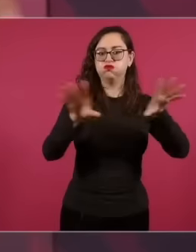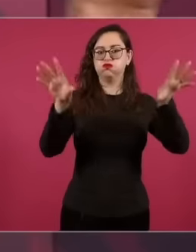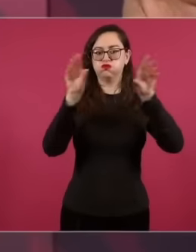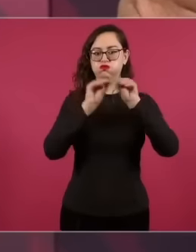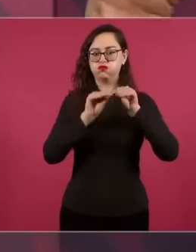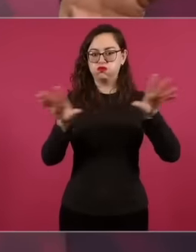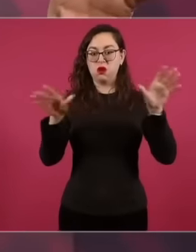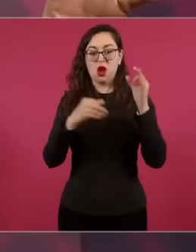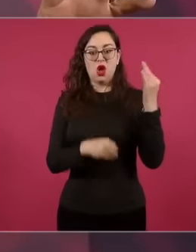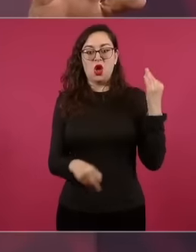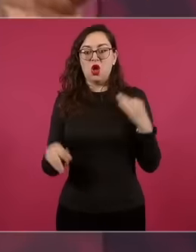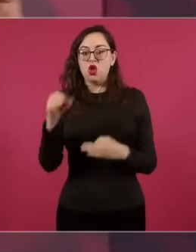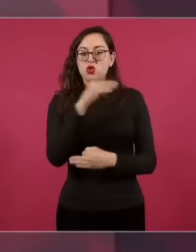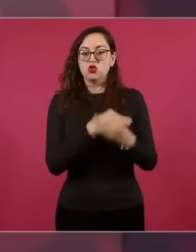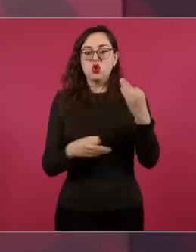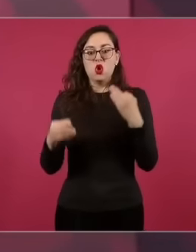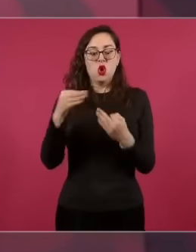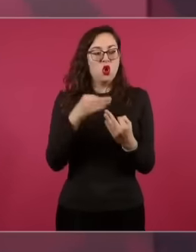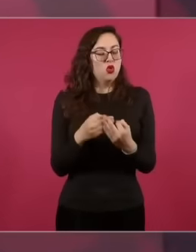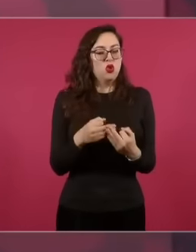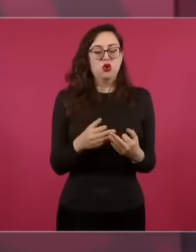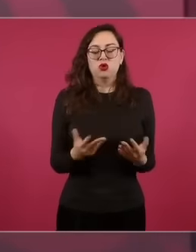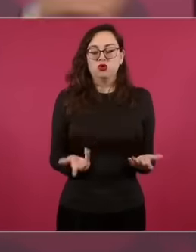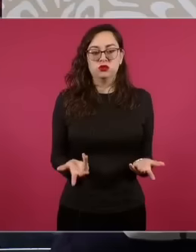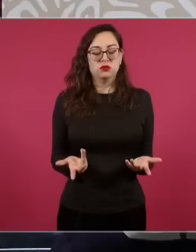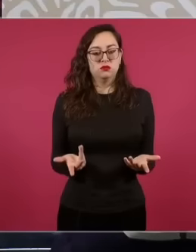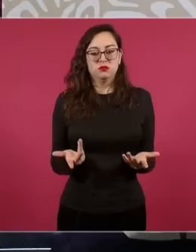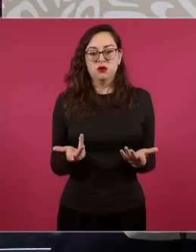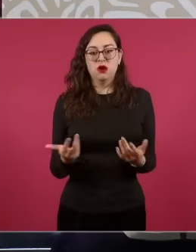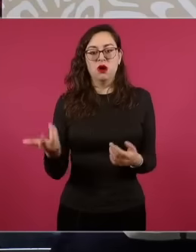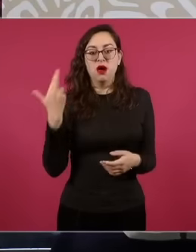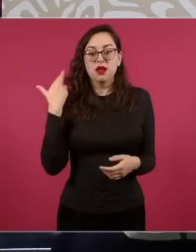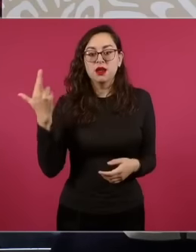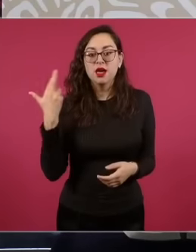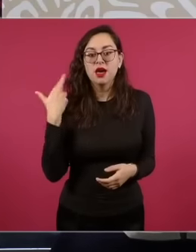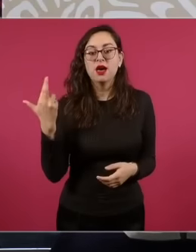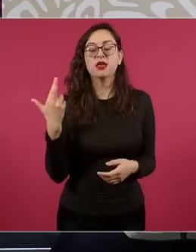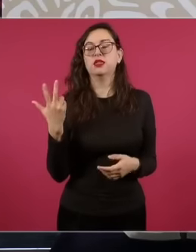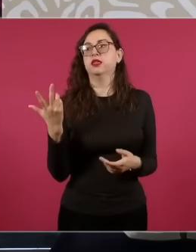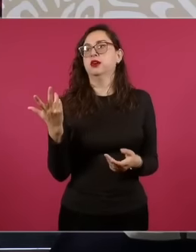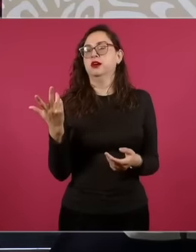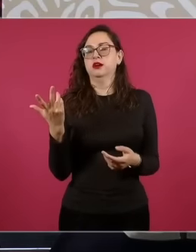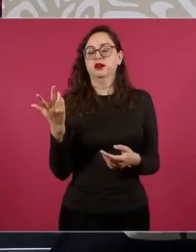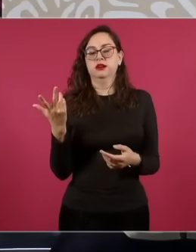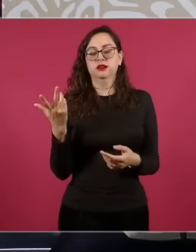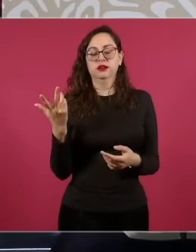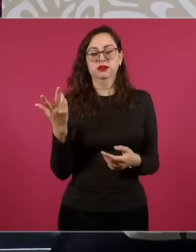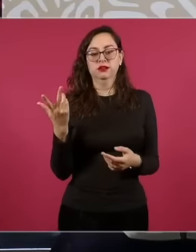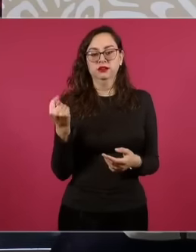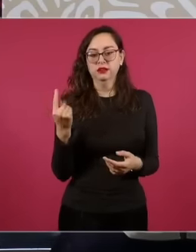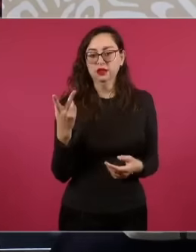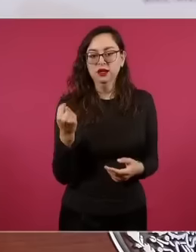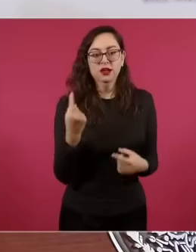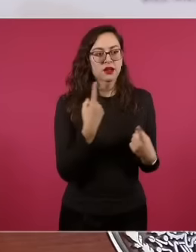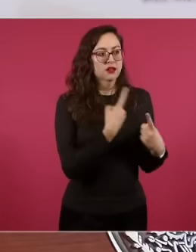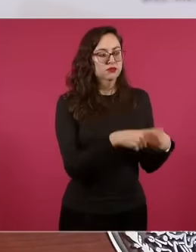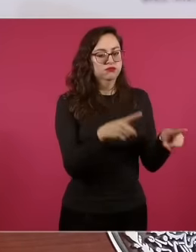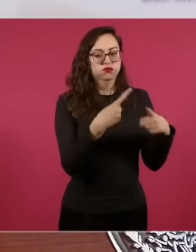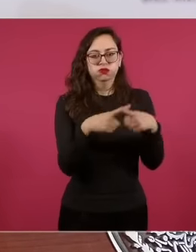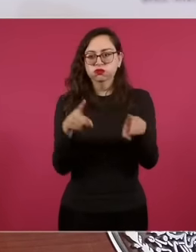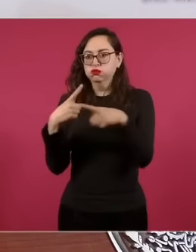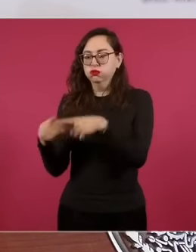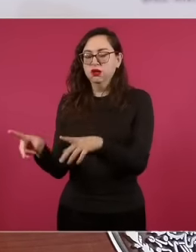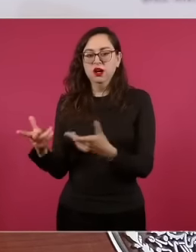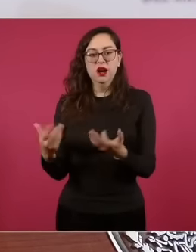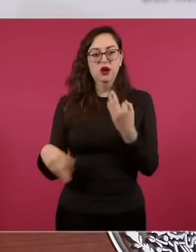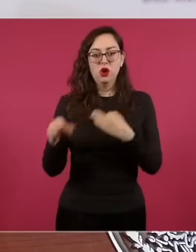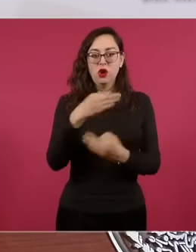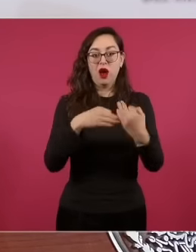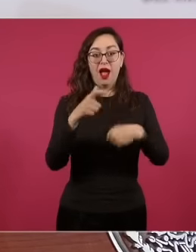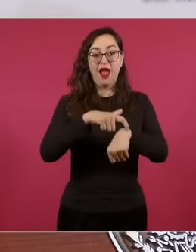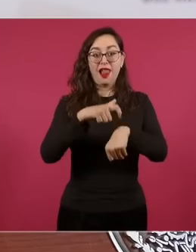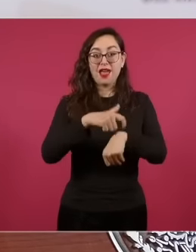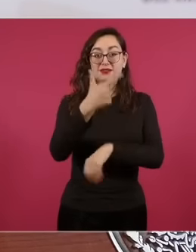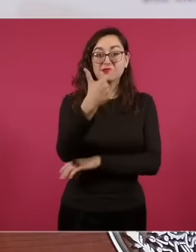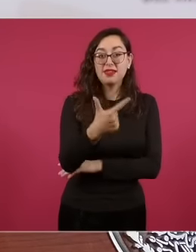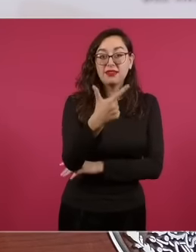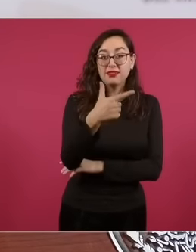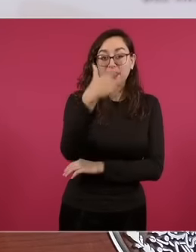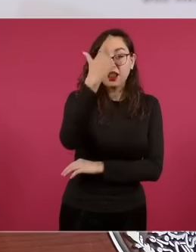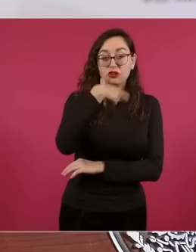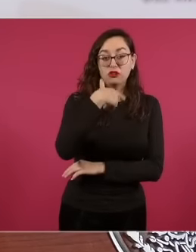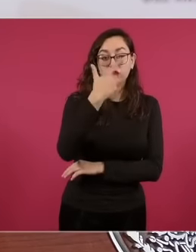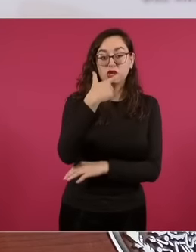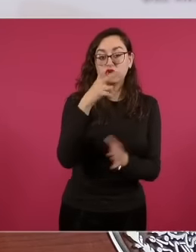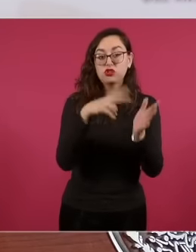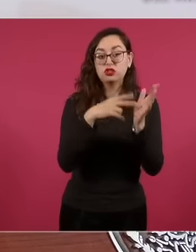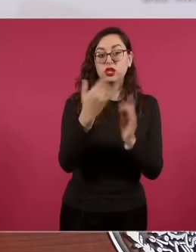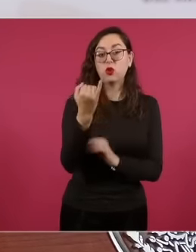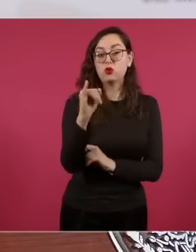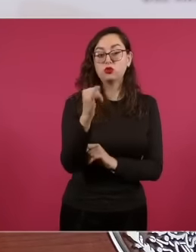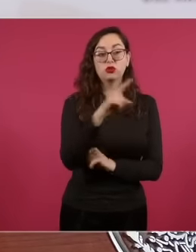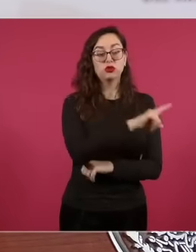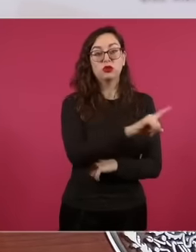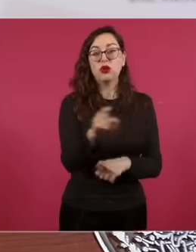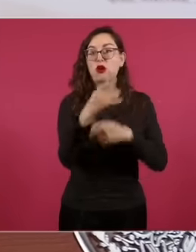all radio The television stations everything imagine the